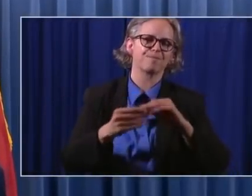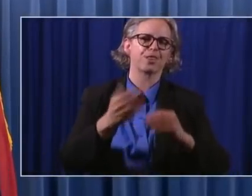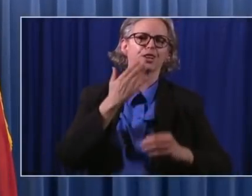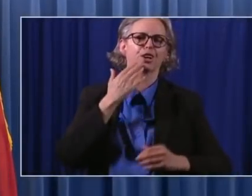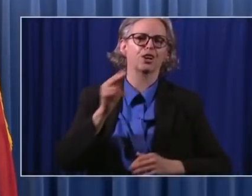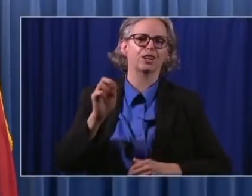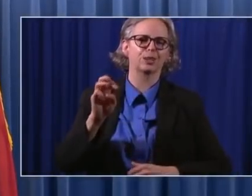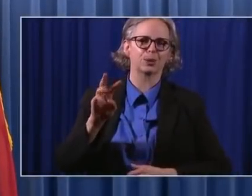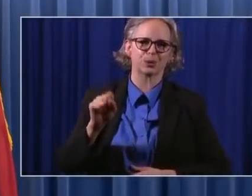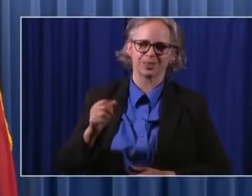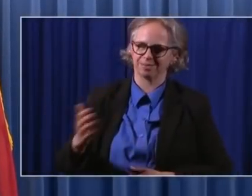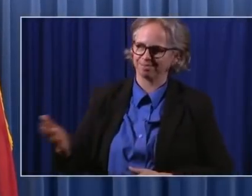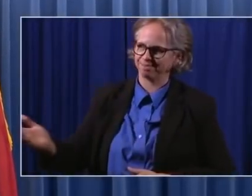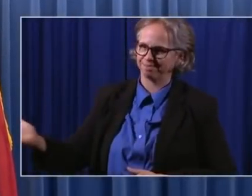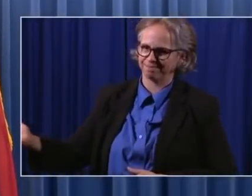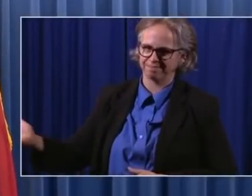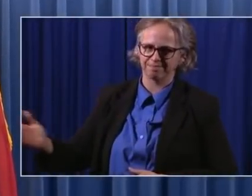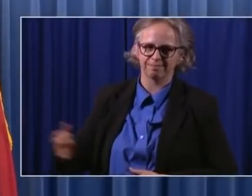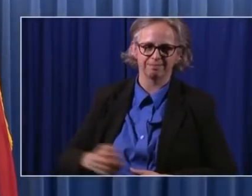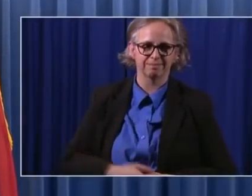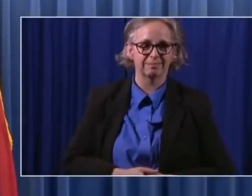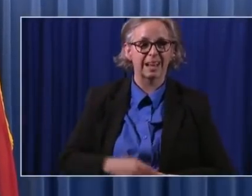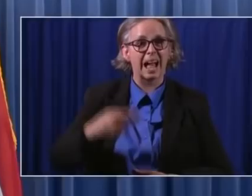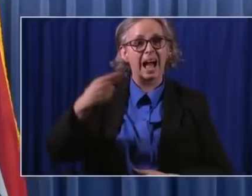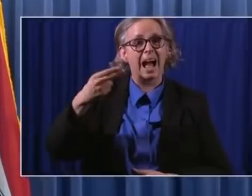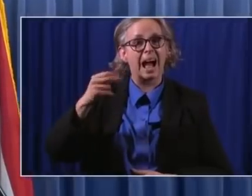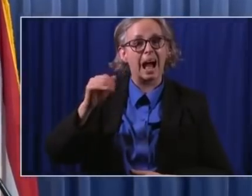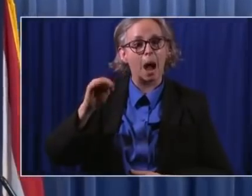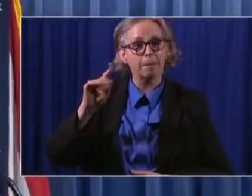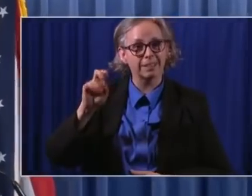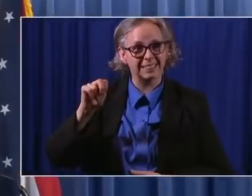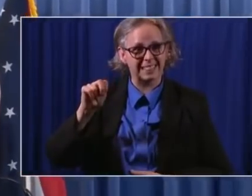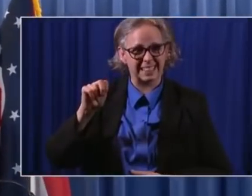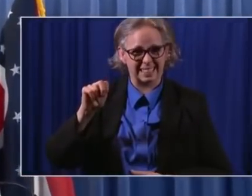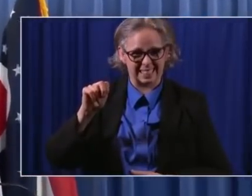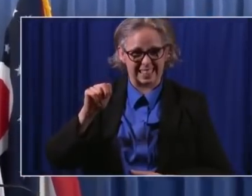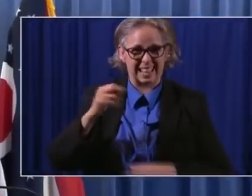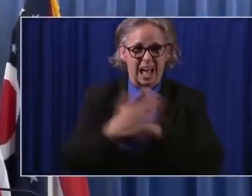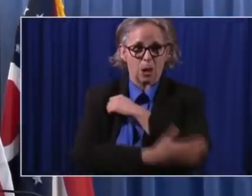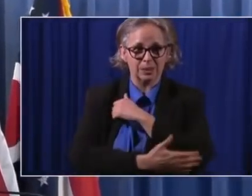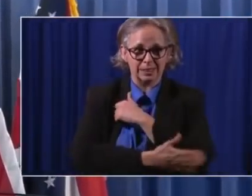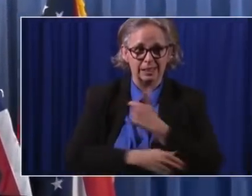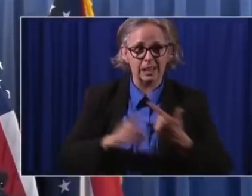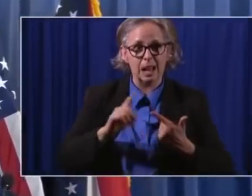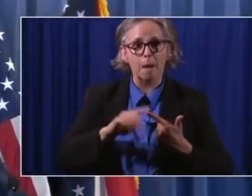AND BAD NEWS. LET'S START WITH SOME GOOD NEWS.